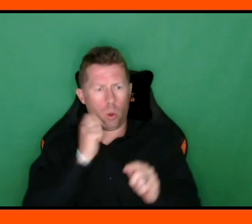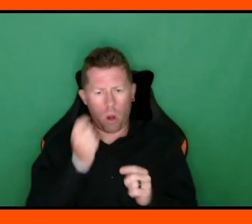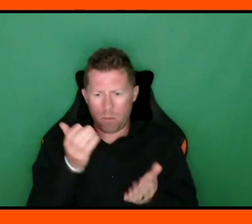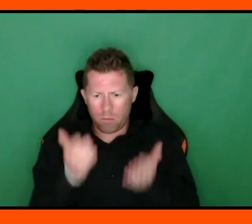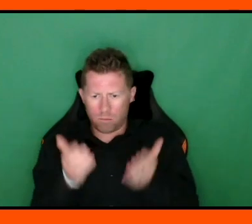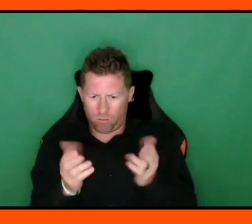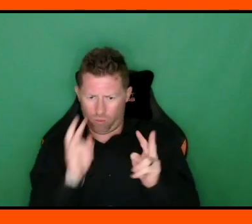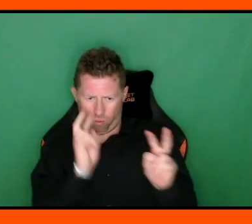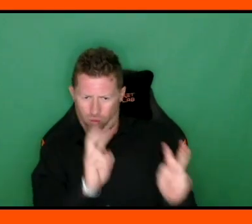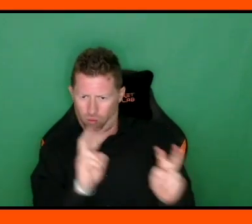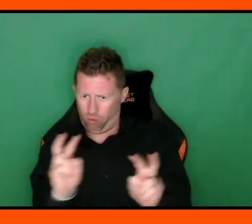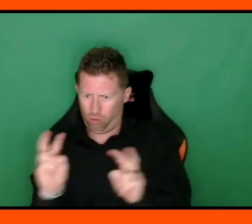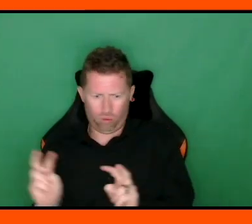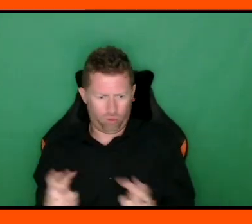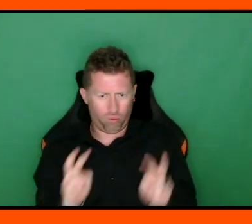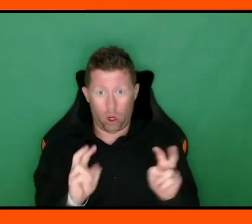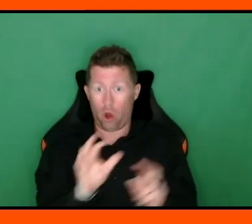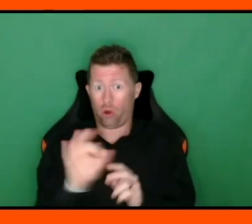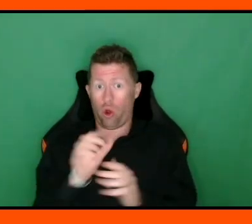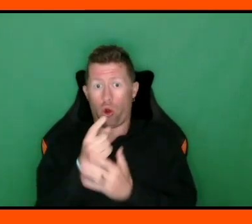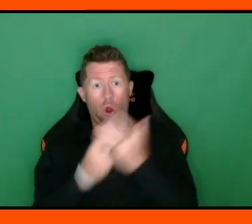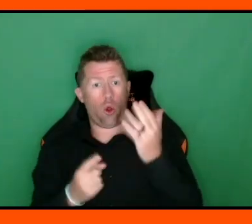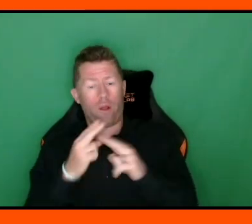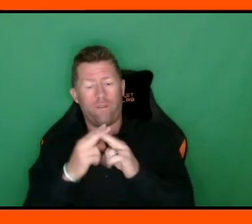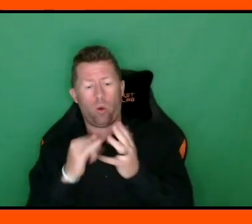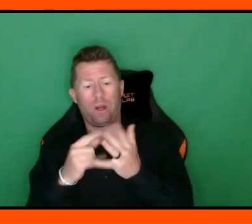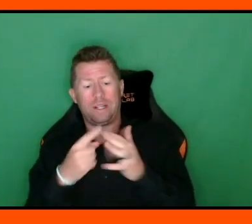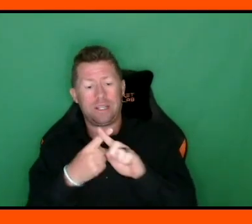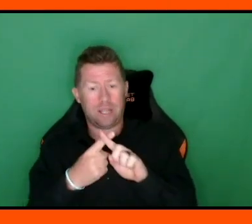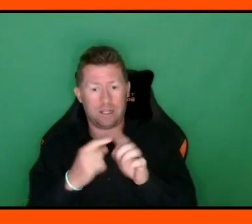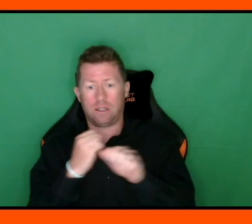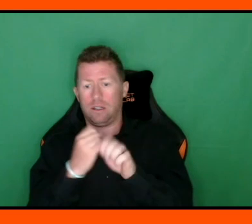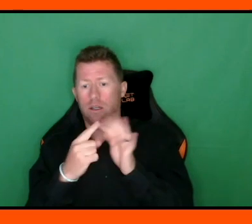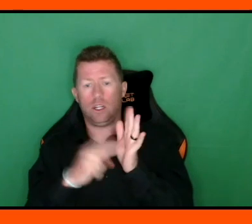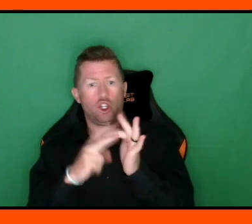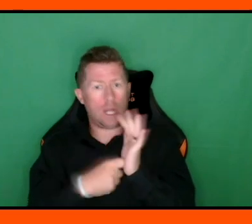This goes not just for sex, gender and sexual orientation, it is for any topic.